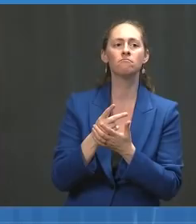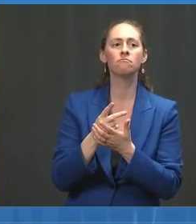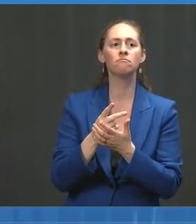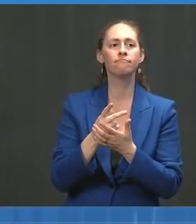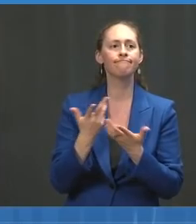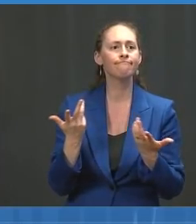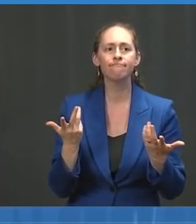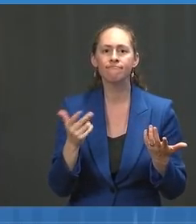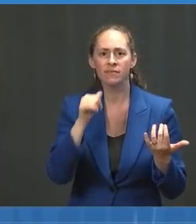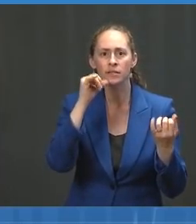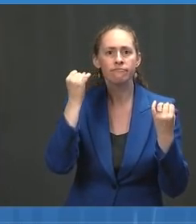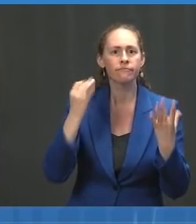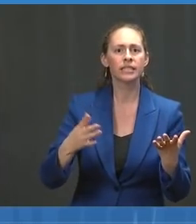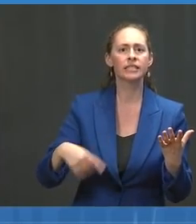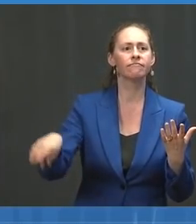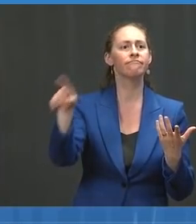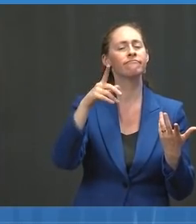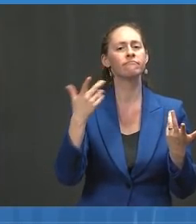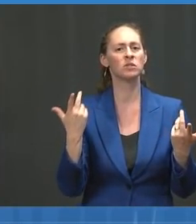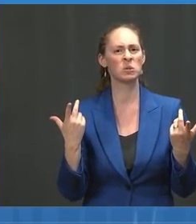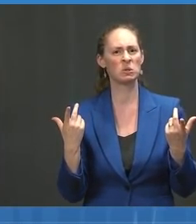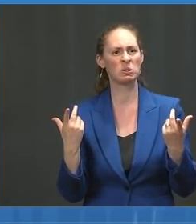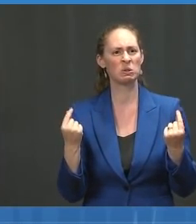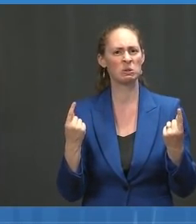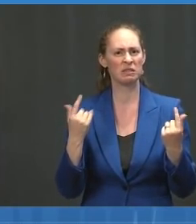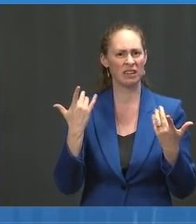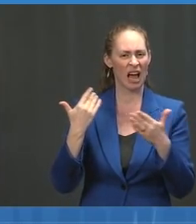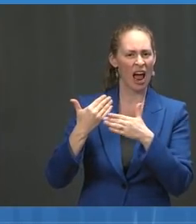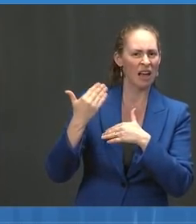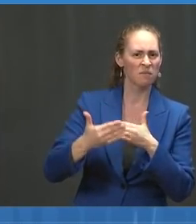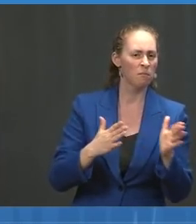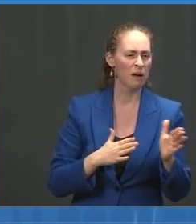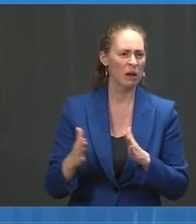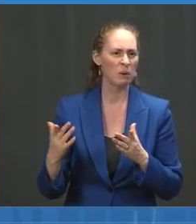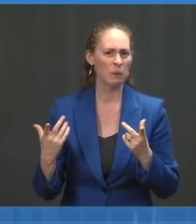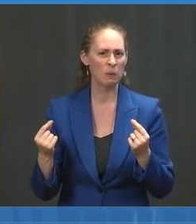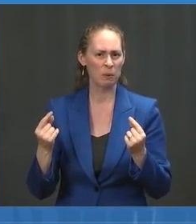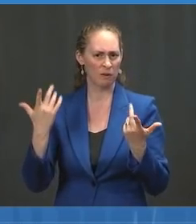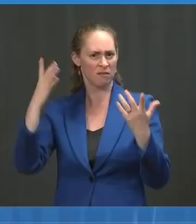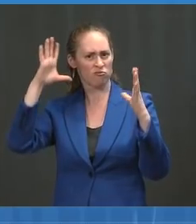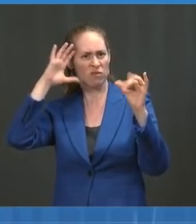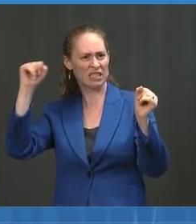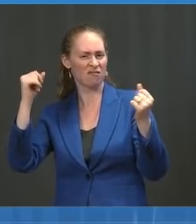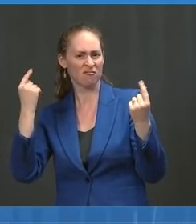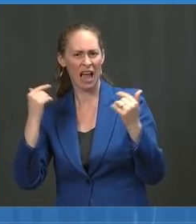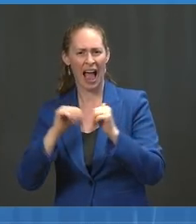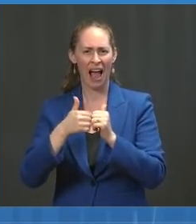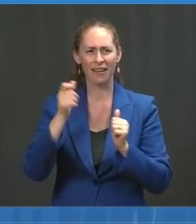So what's the administration's plan at that point to get us where we need to be? And that leads me to part two for Jeff Zients.